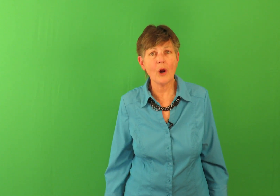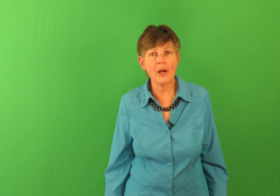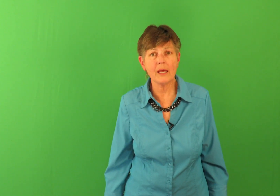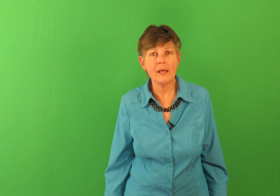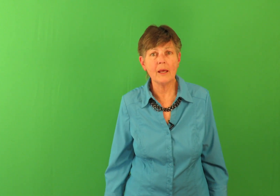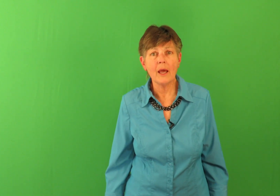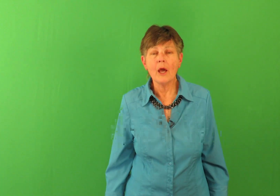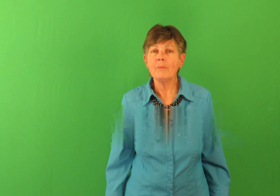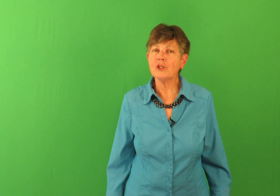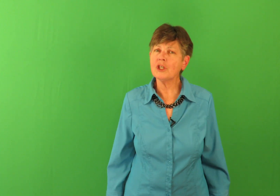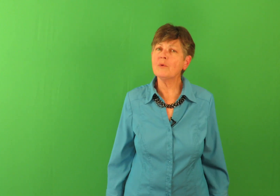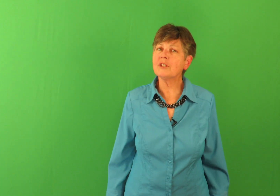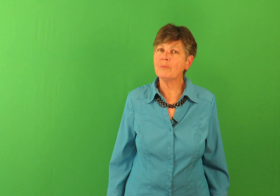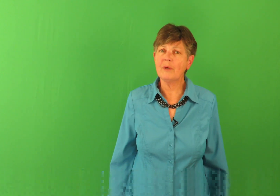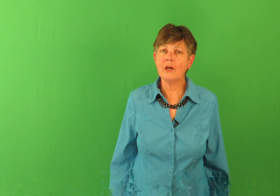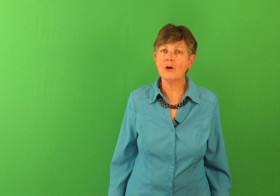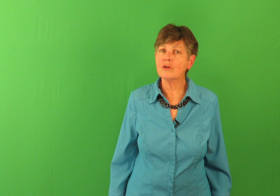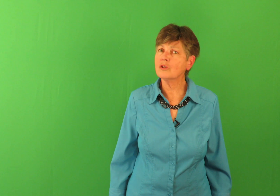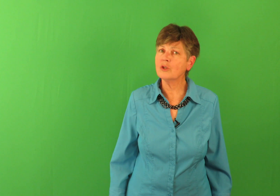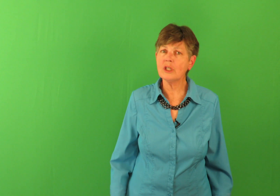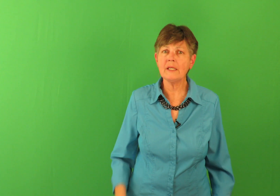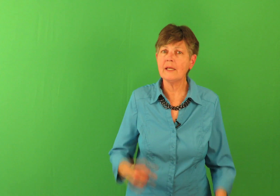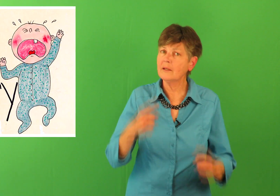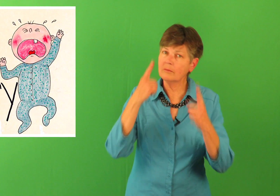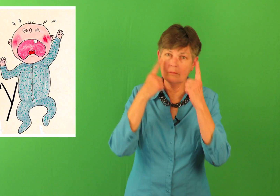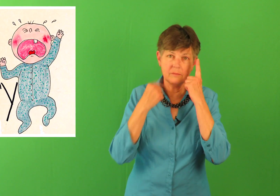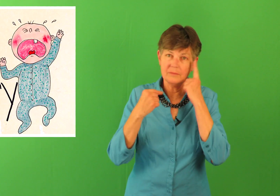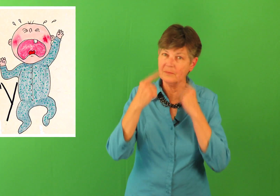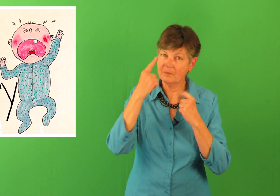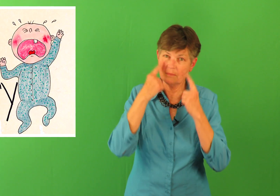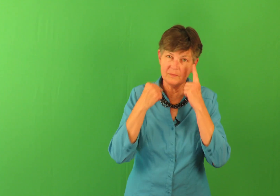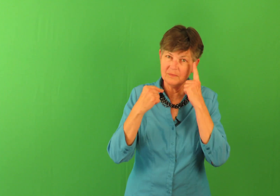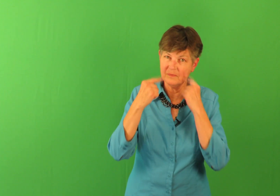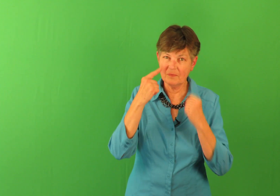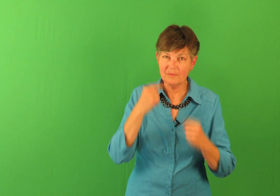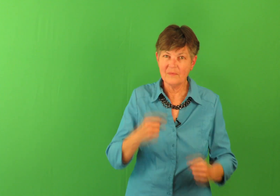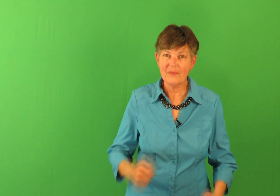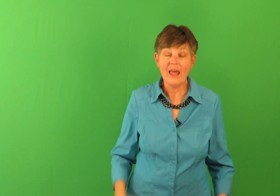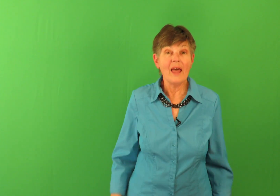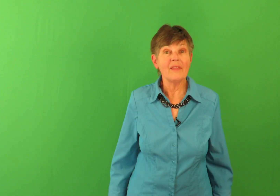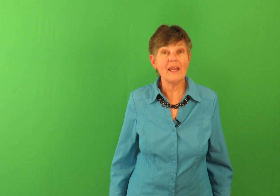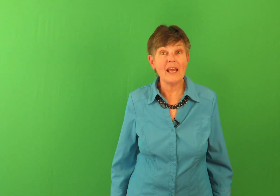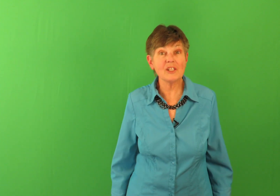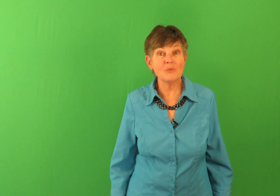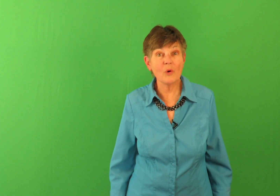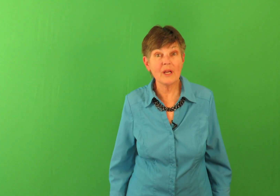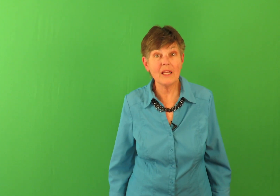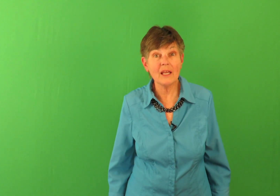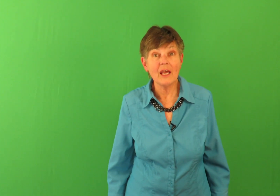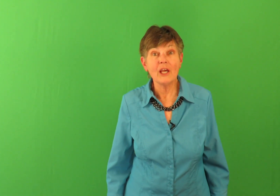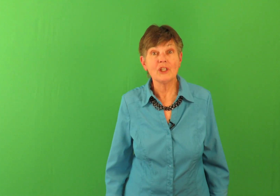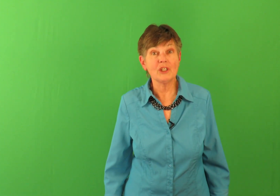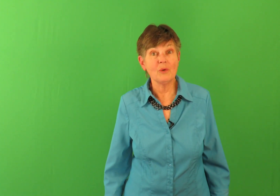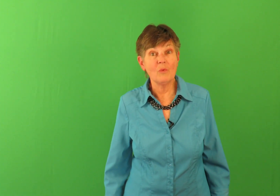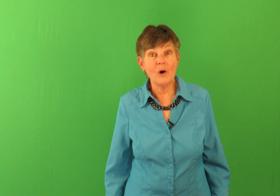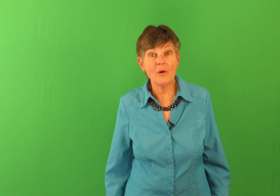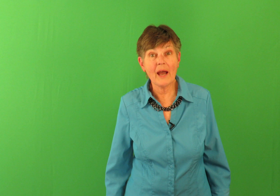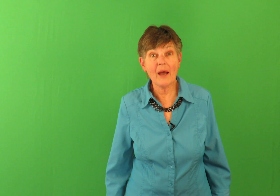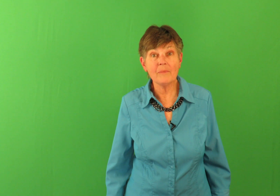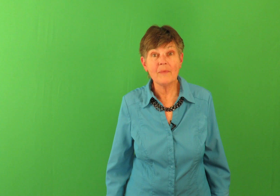party but she was a big girl so she didn't the next morning she woke up and